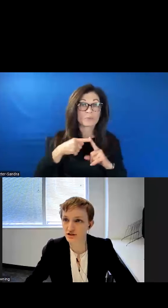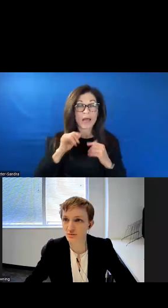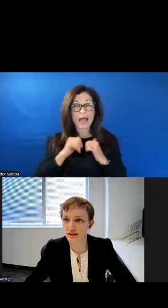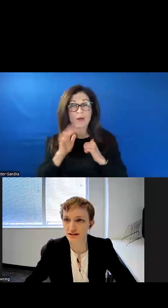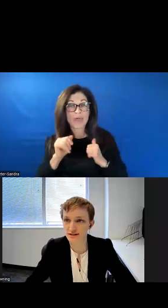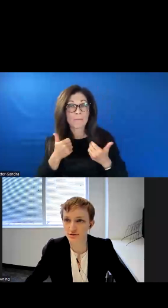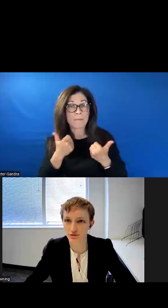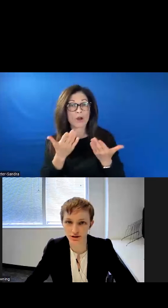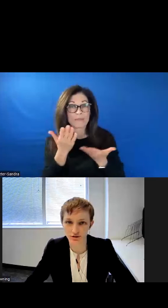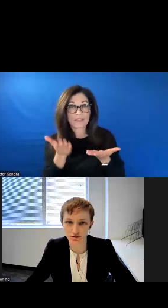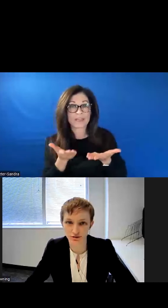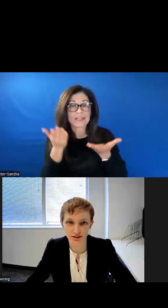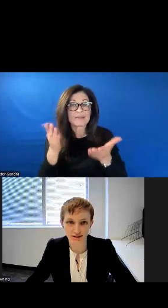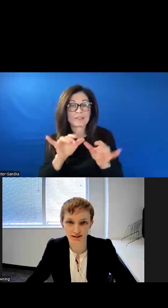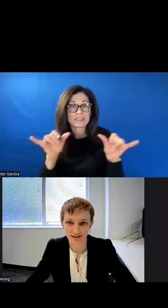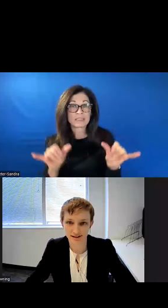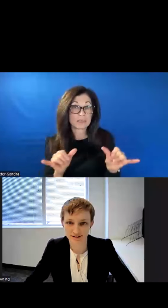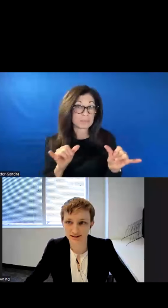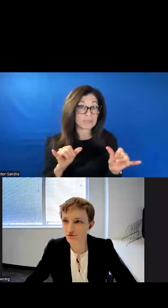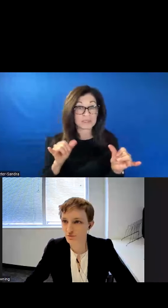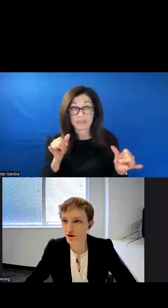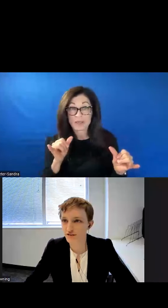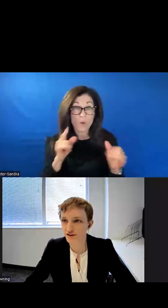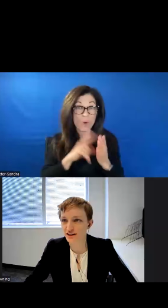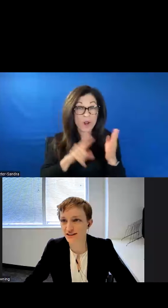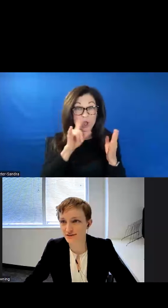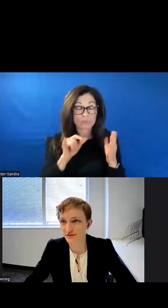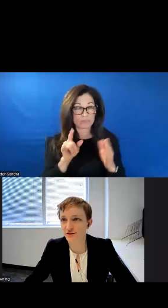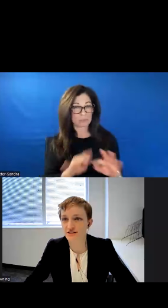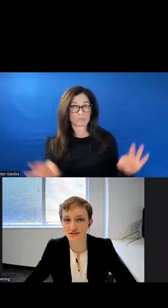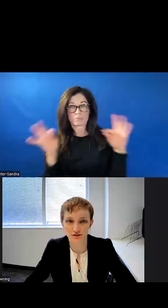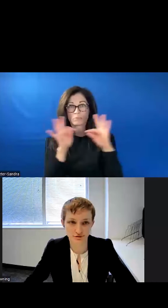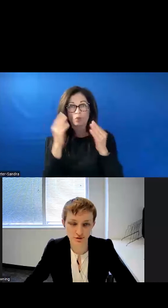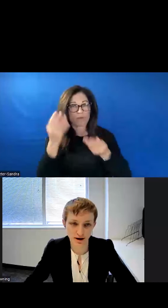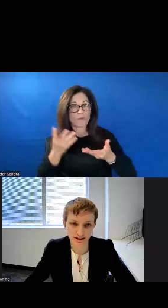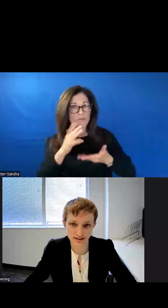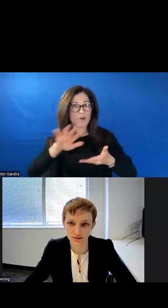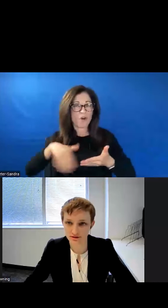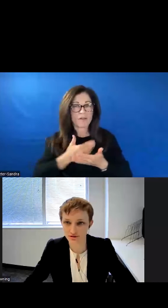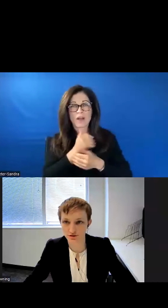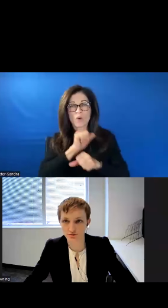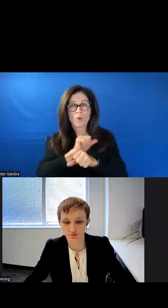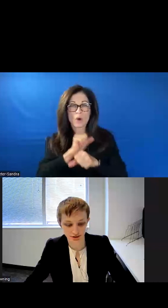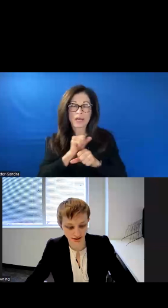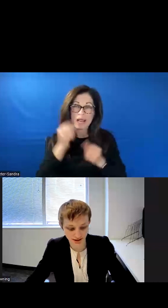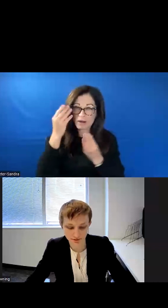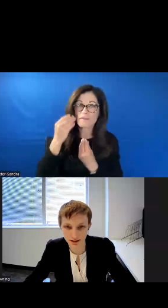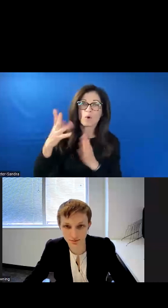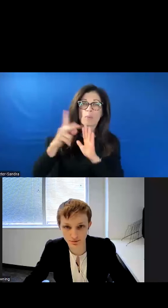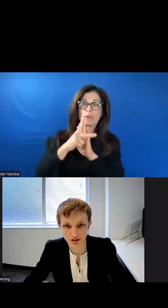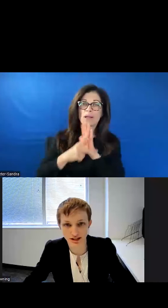DELIVERED IS CRITICAL FOR ALL POLICYMAKERS. REALLY APPRECIATE